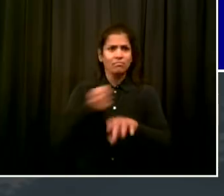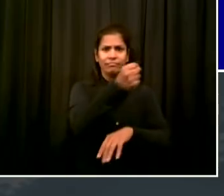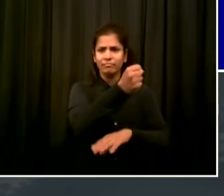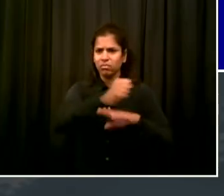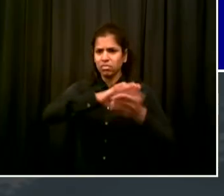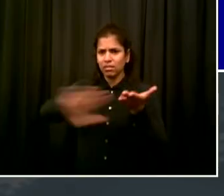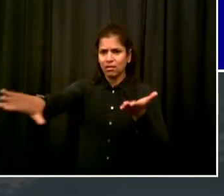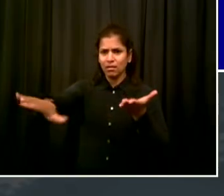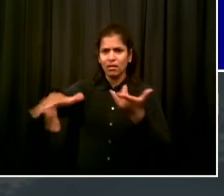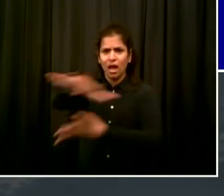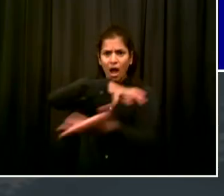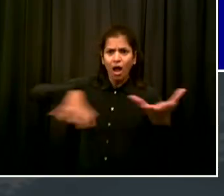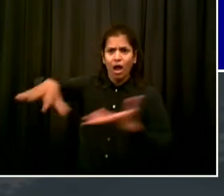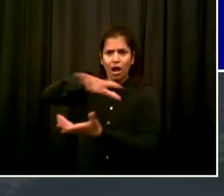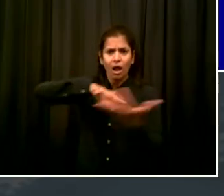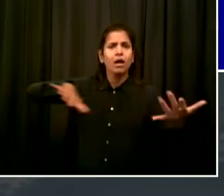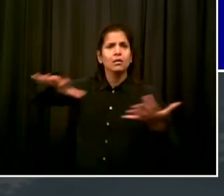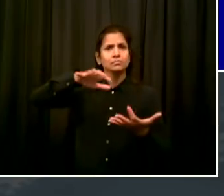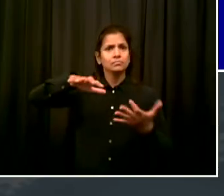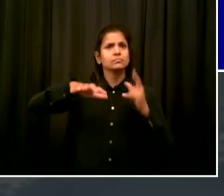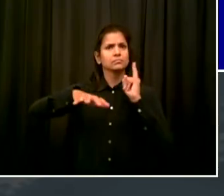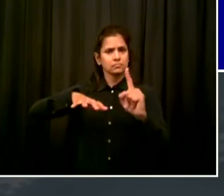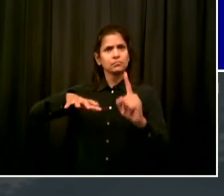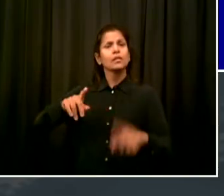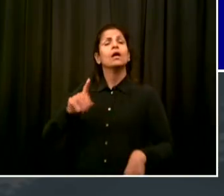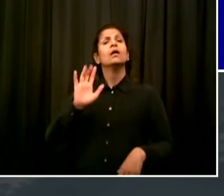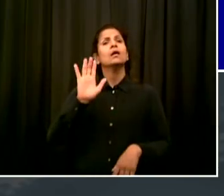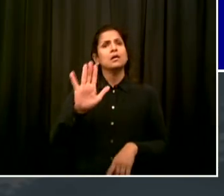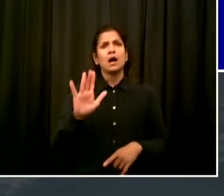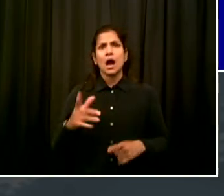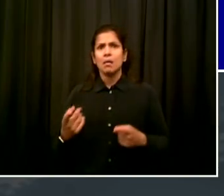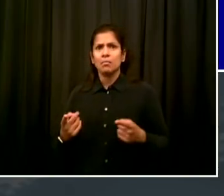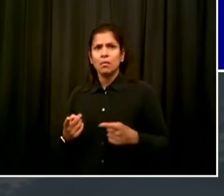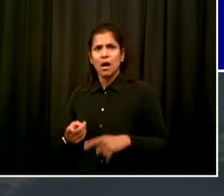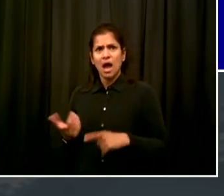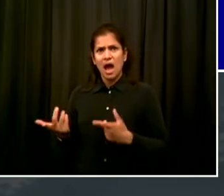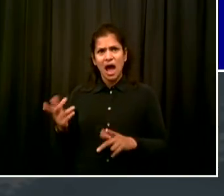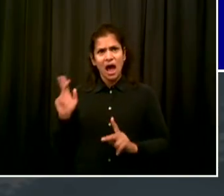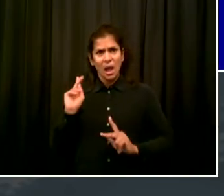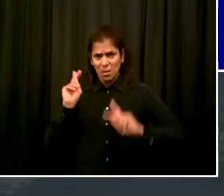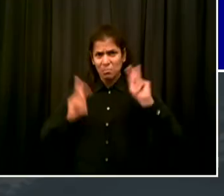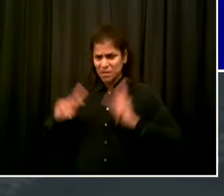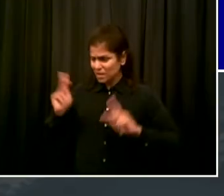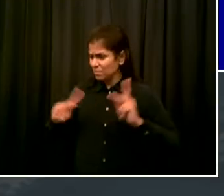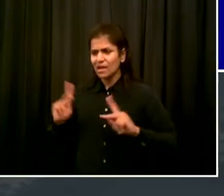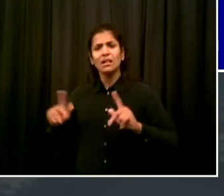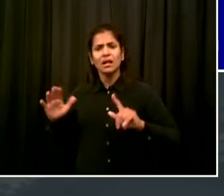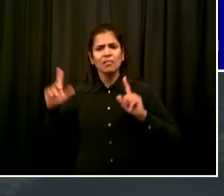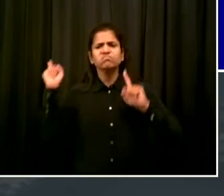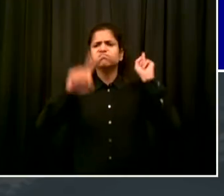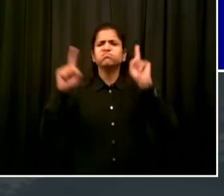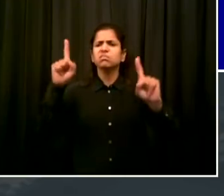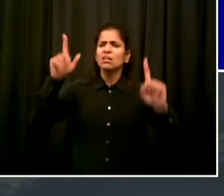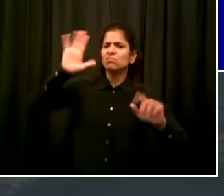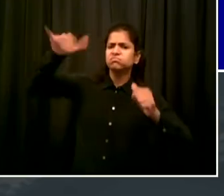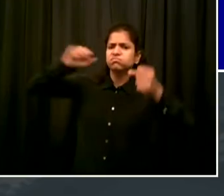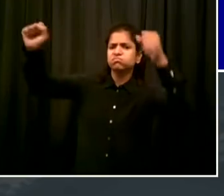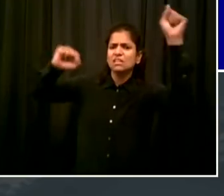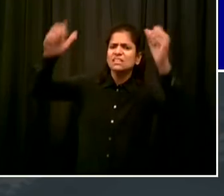TO WORK WITH OUR POLICE AND WLAS, UOR ECLRG, Y CIVIC ORGANIZATION, ELECTED